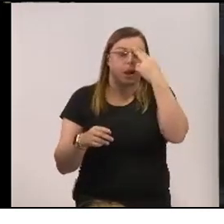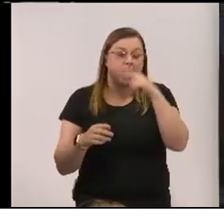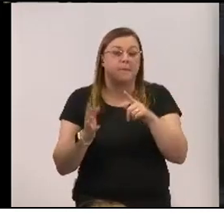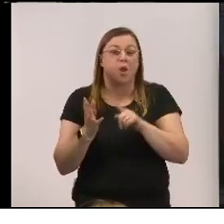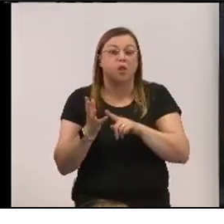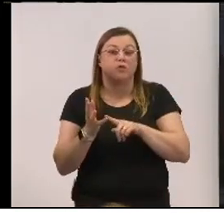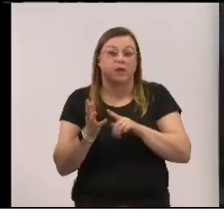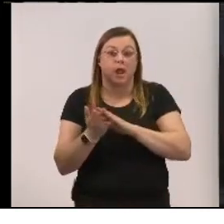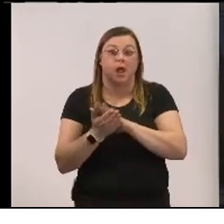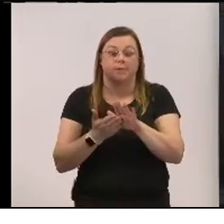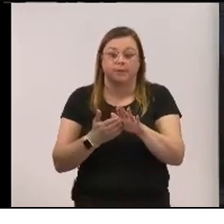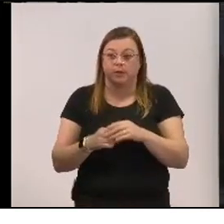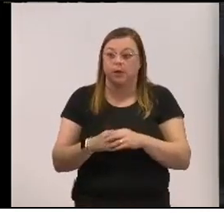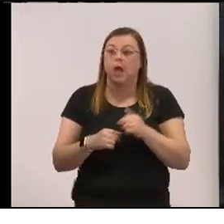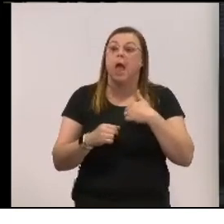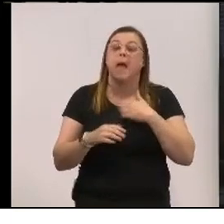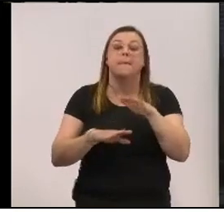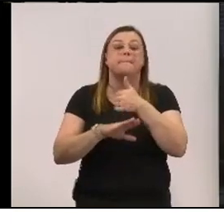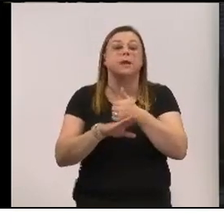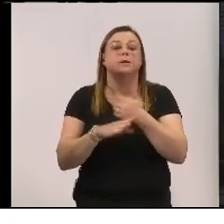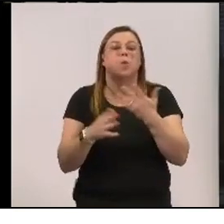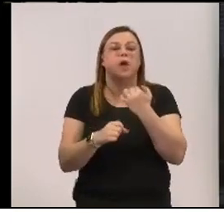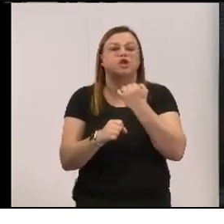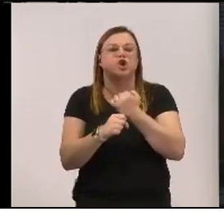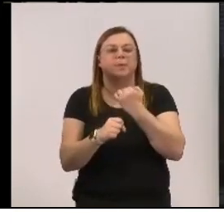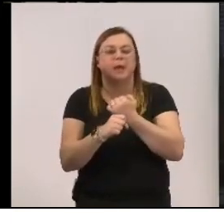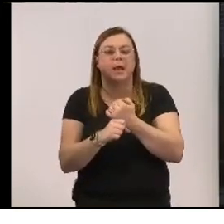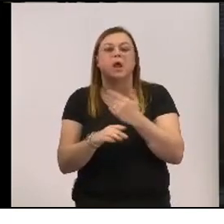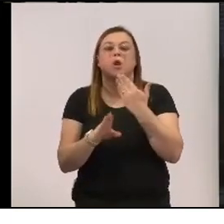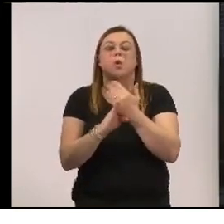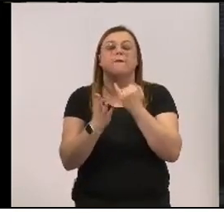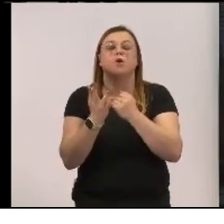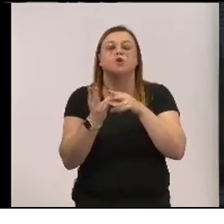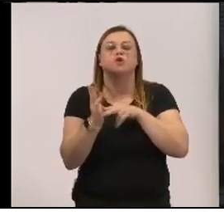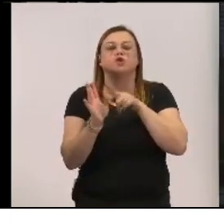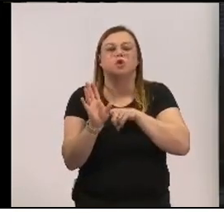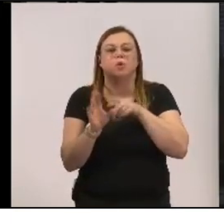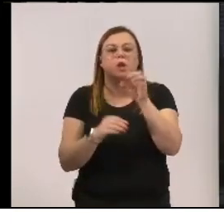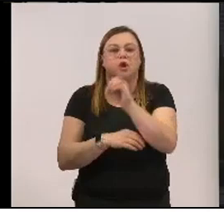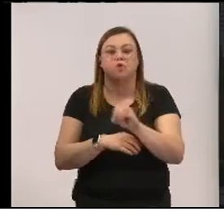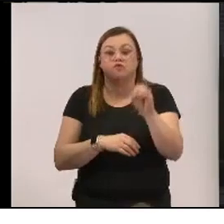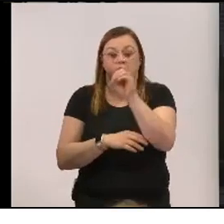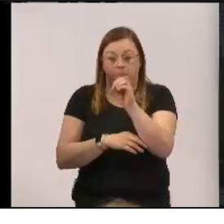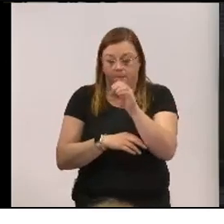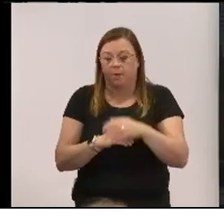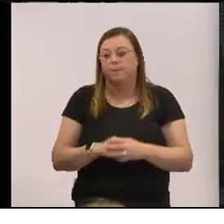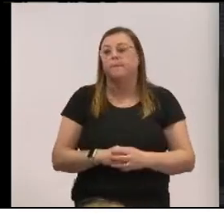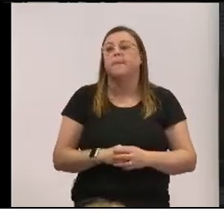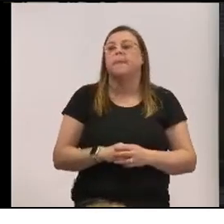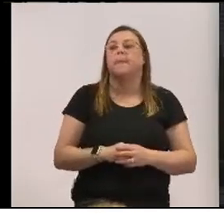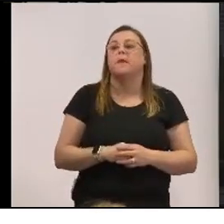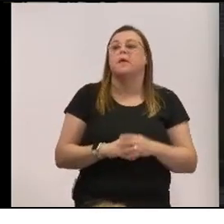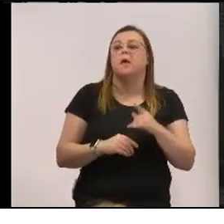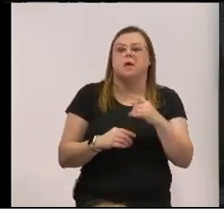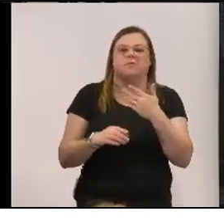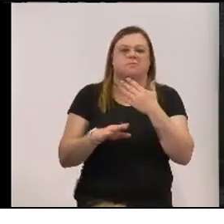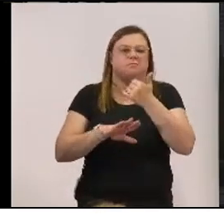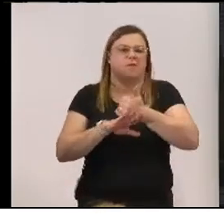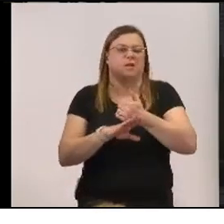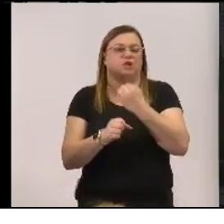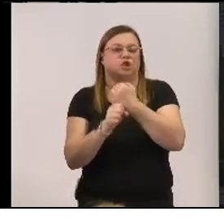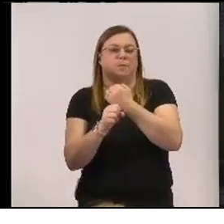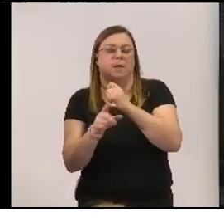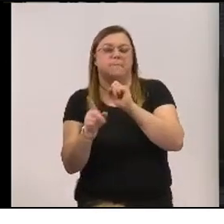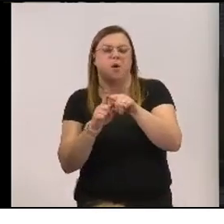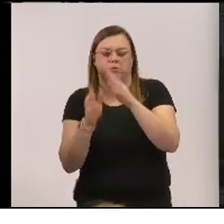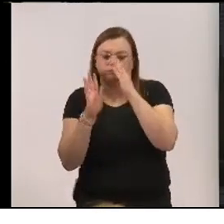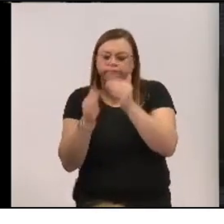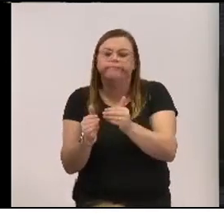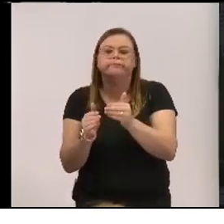Haltrich. I'm based in Germany, and I work for Sony Europe in Germany, mainly in the field of